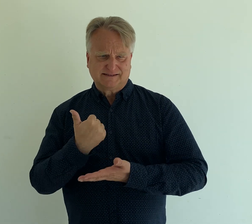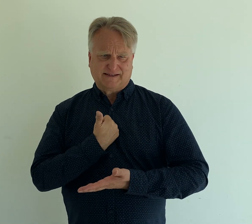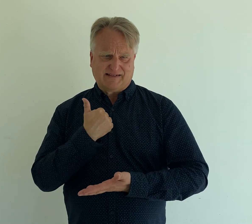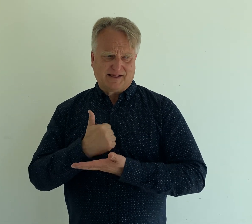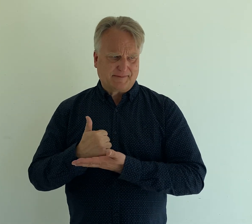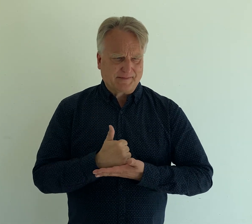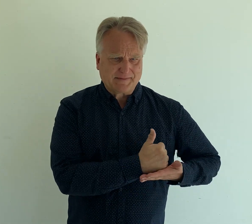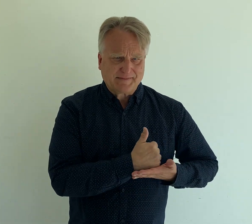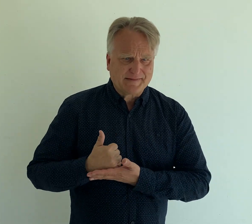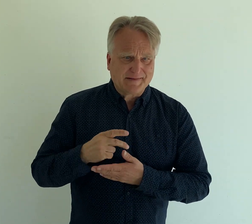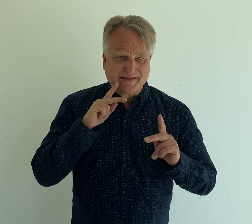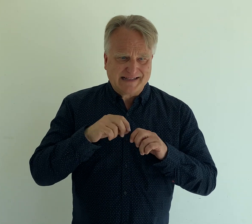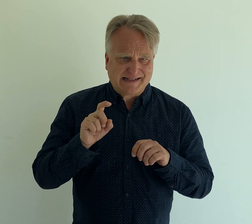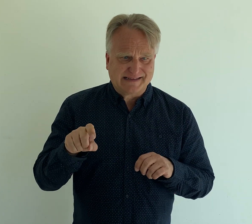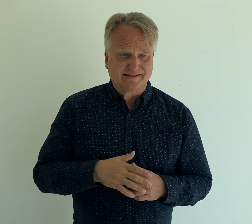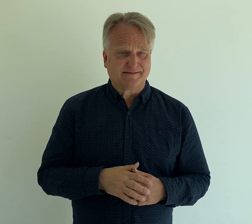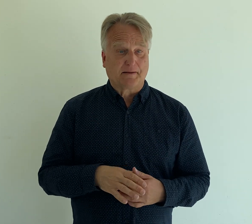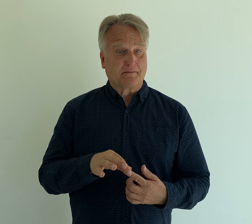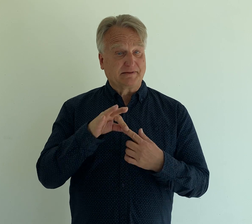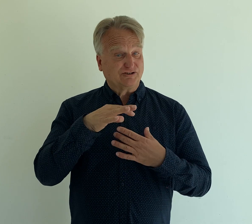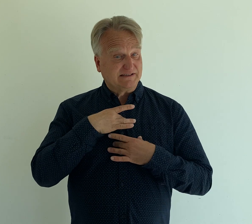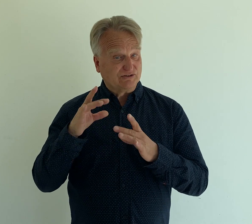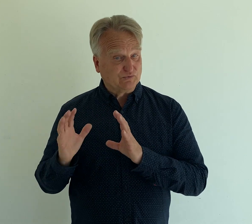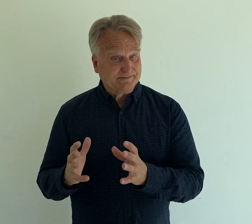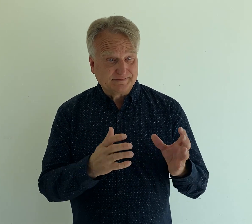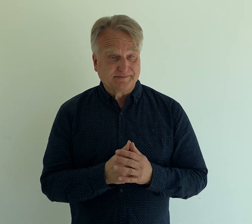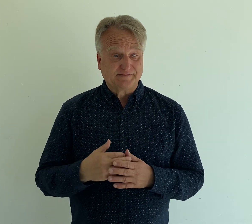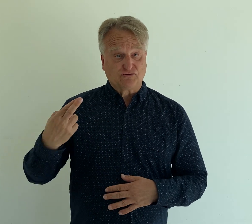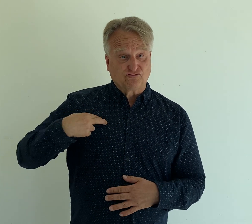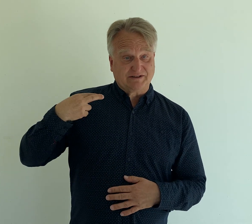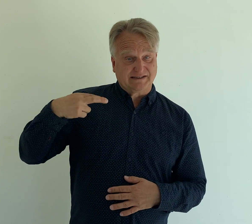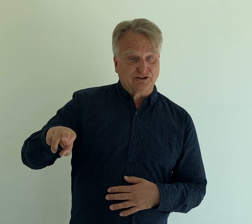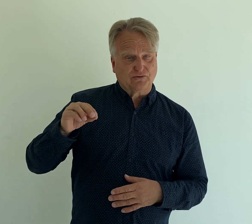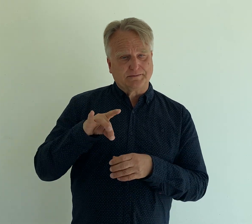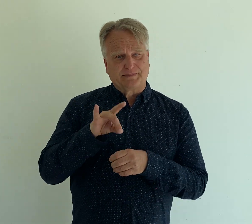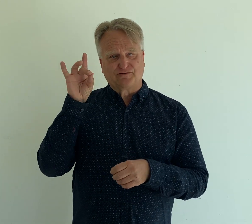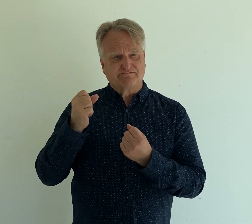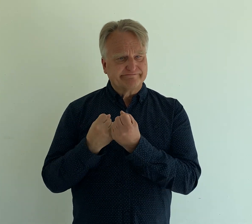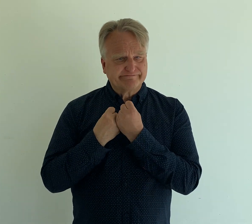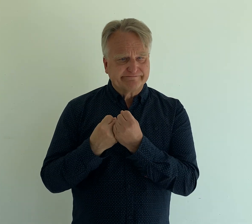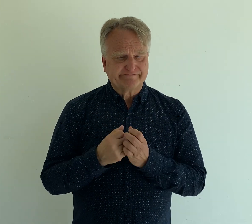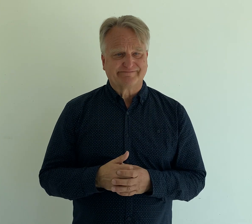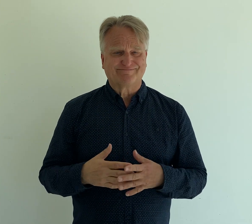self-help agencies, special interest groups, religious organizations,